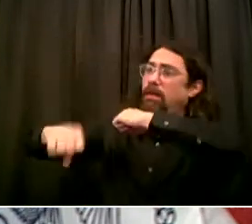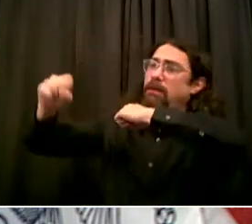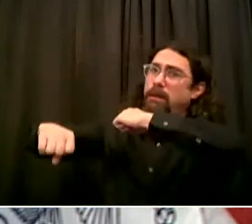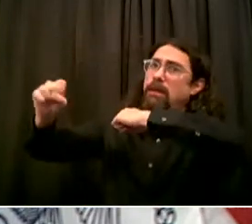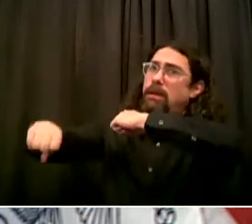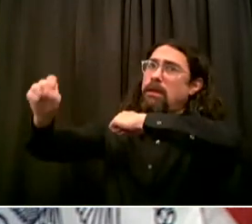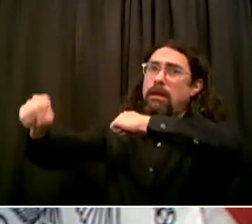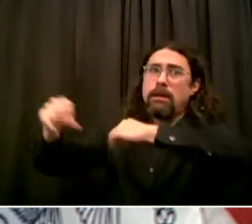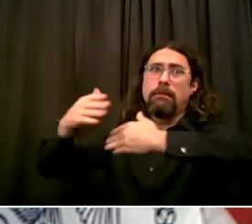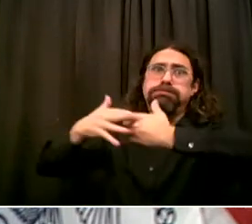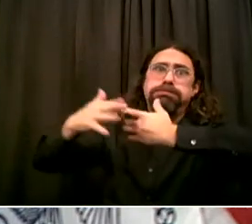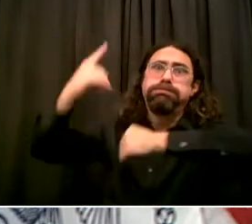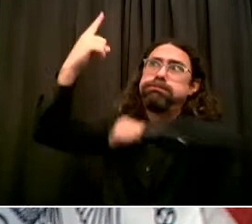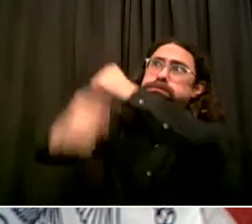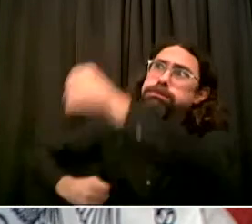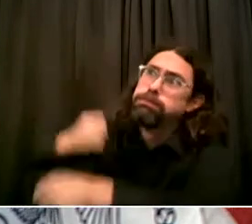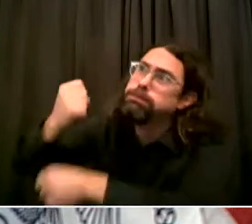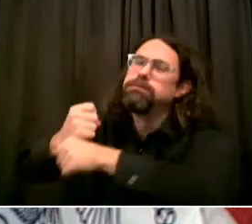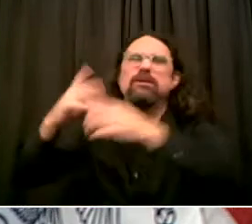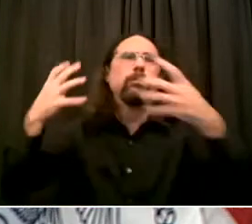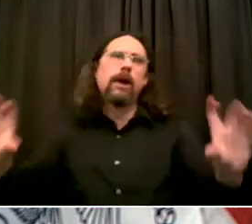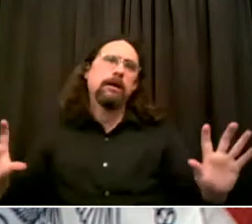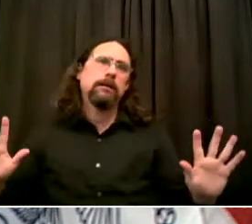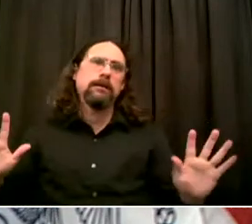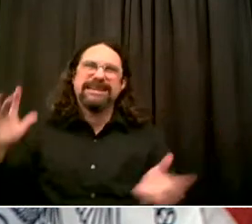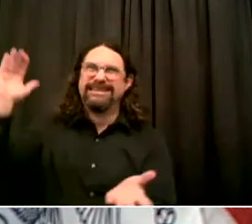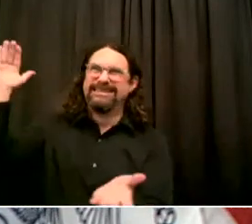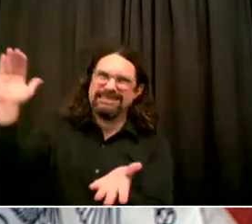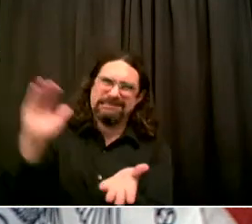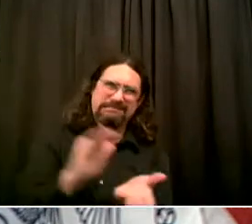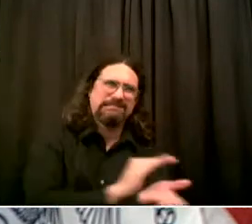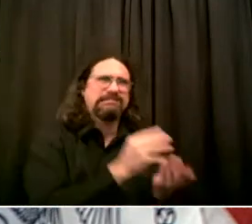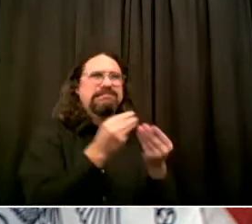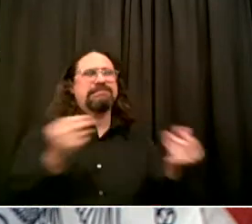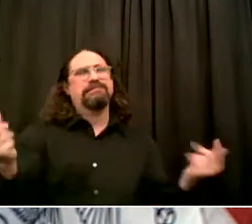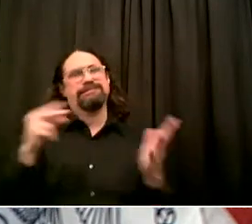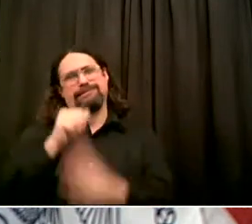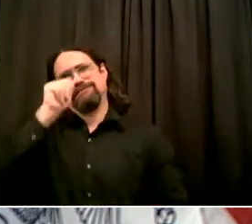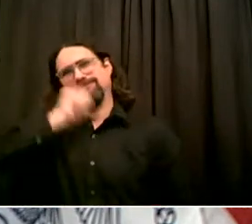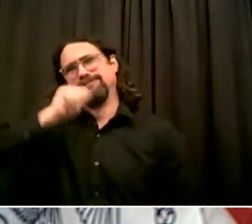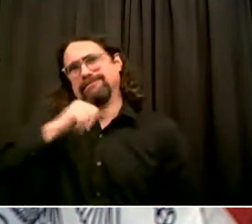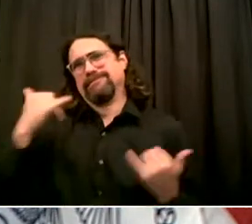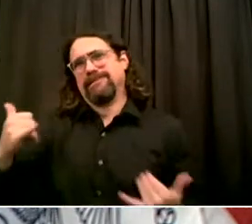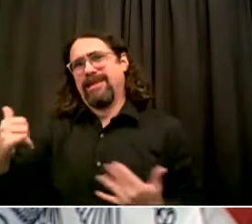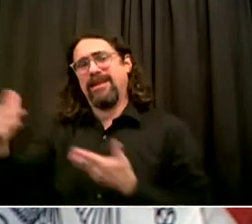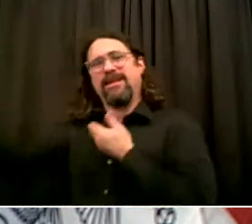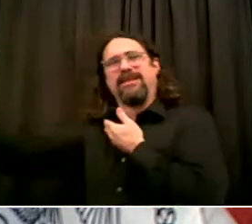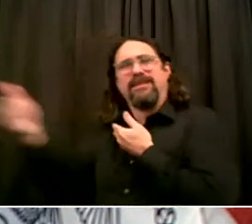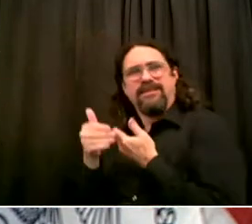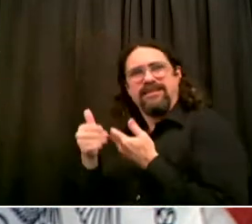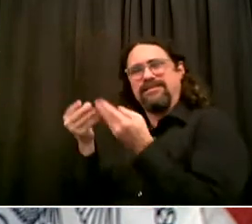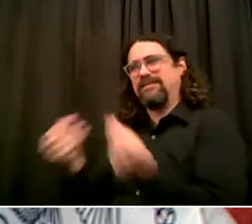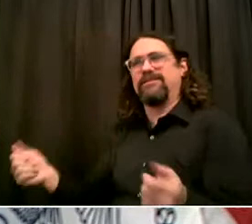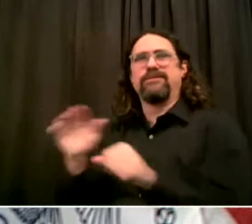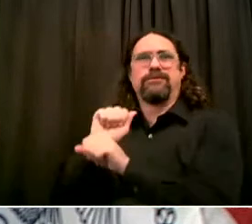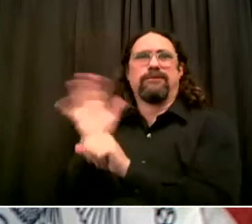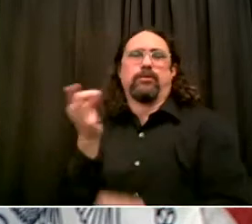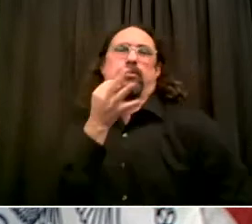DISEASE. BUT THAT IS MY ADVICE TO EREVYDAY NEW YORKER. NOW, LET ME URGE THE FEDERAL GOVERNMENT TO ACT AS WELL BECAUSE WHAT HAS